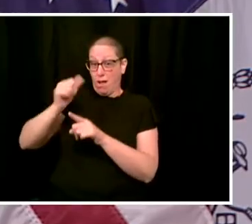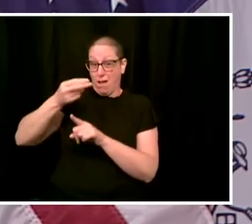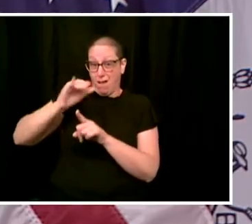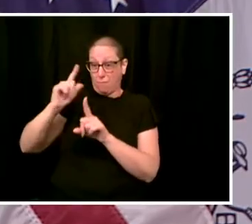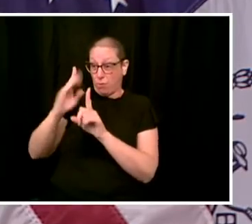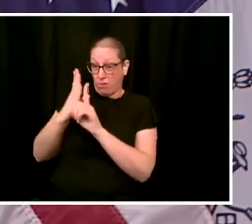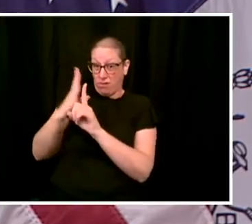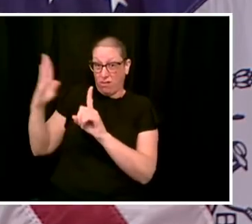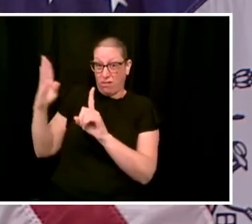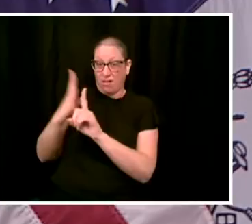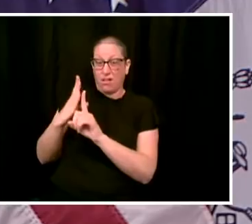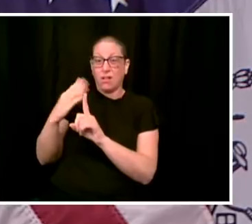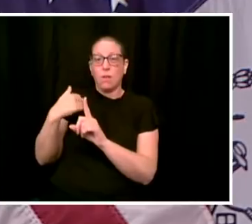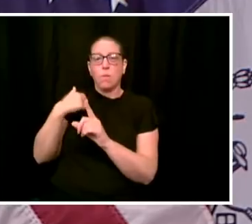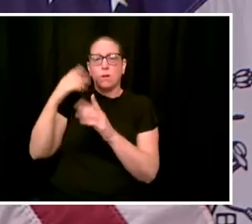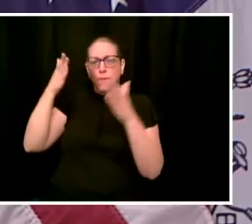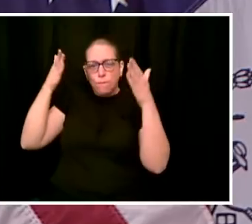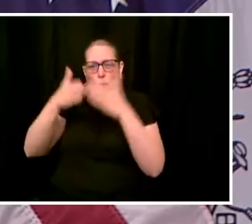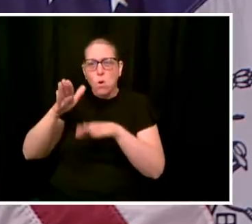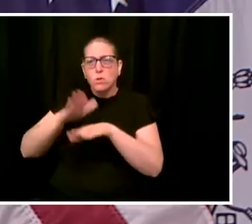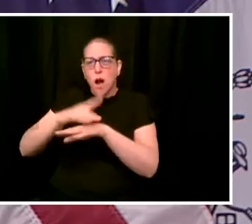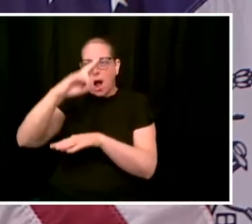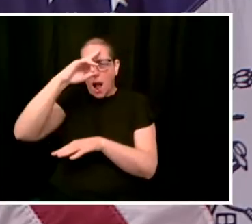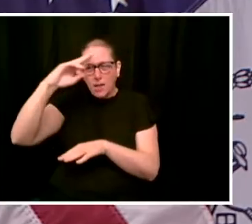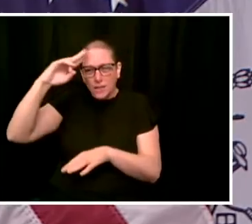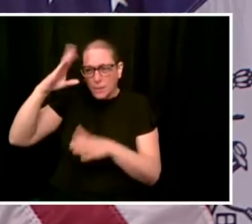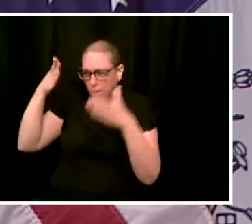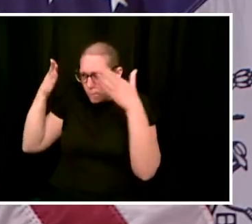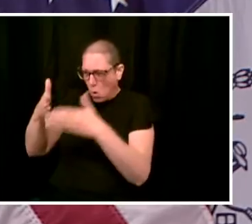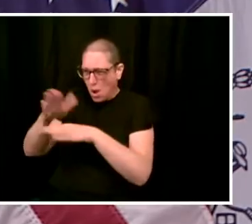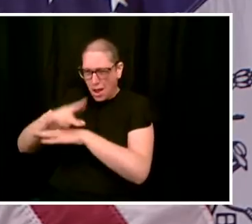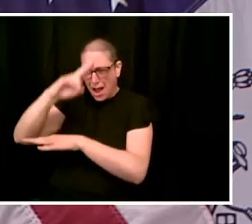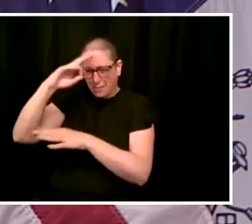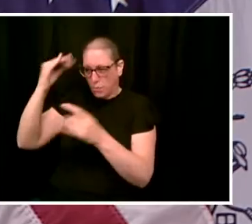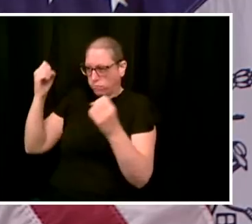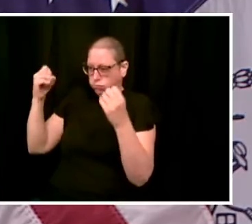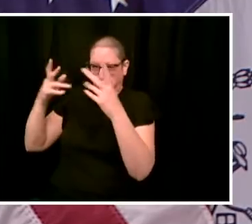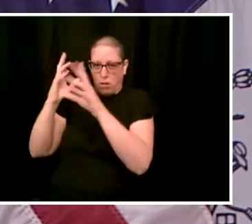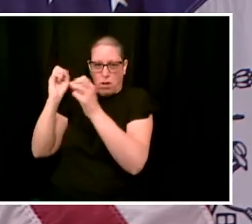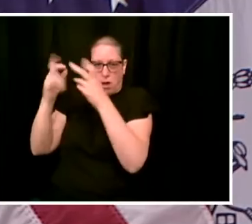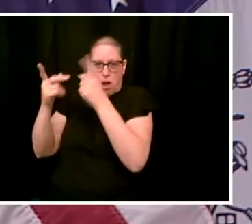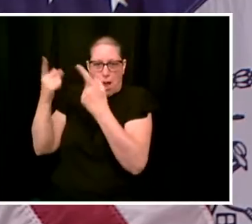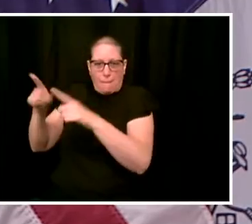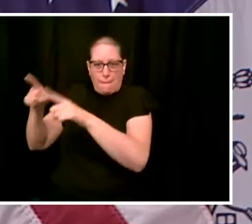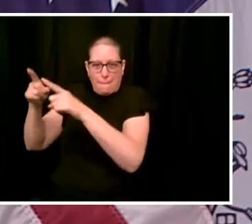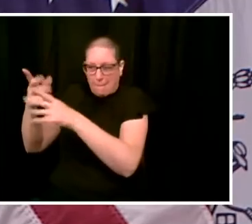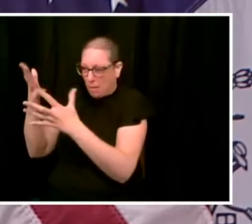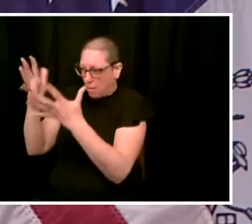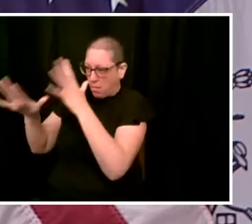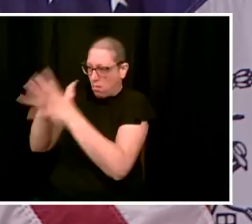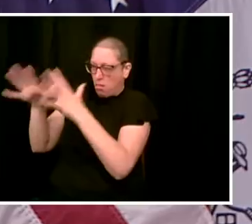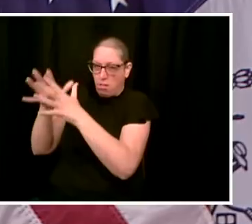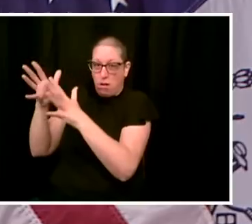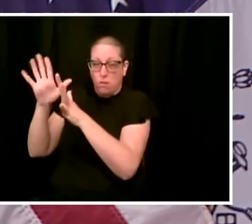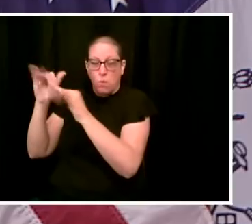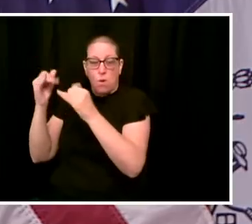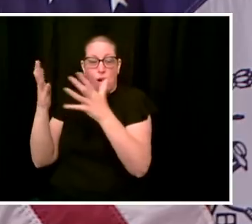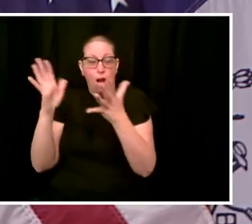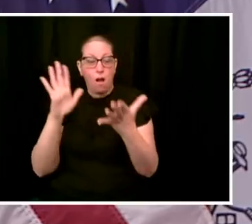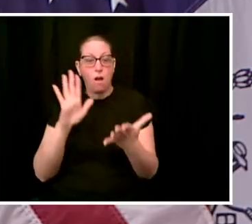WAS FOCUSING ON SAVING LIVES A AT